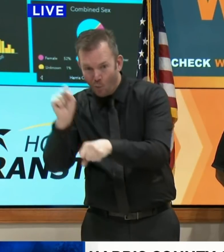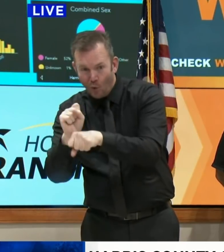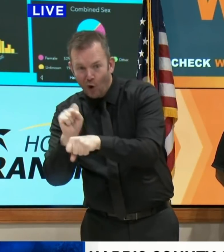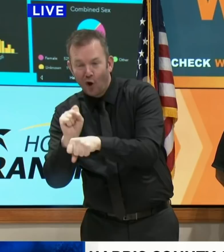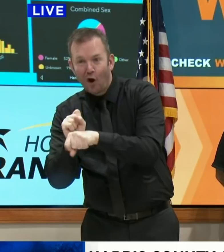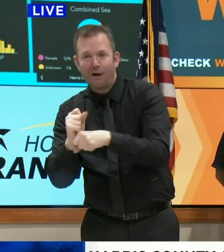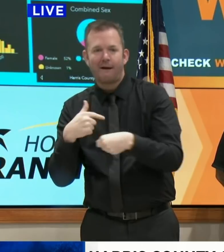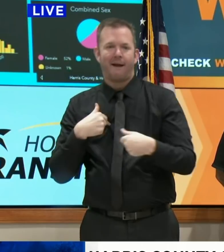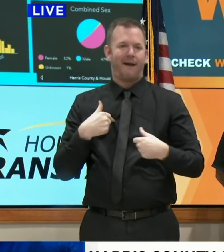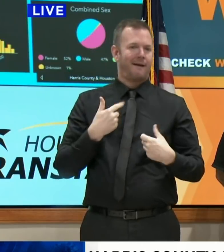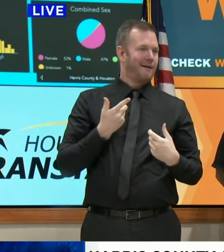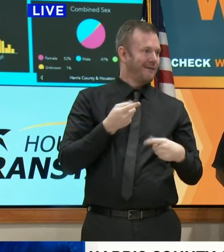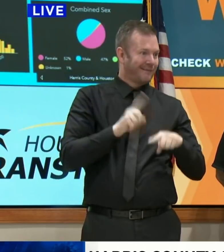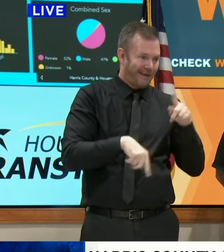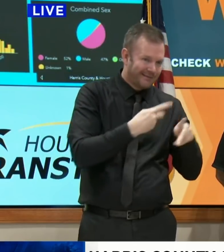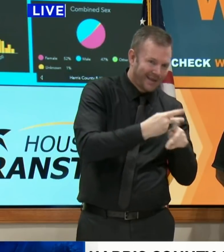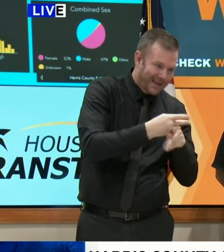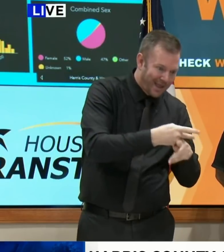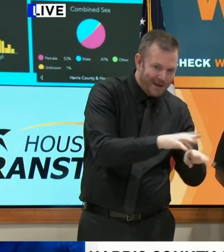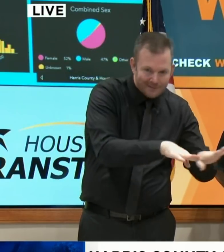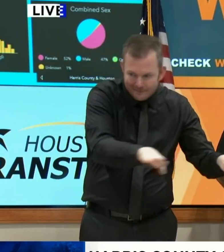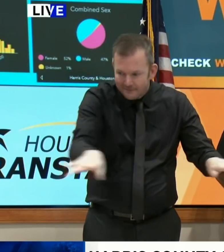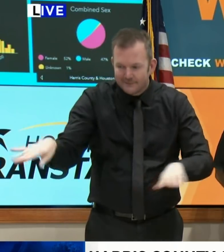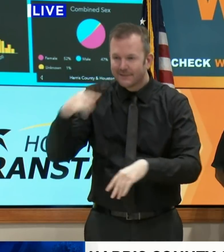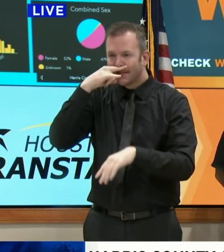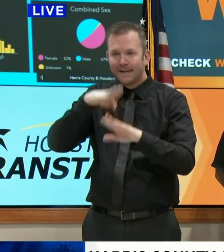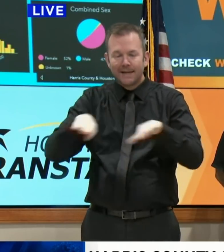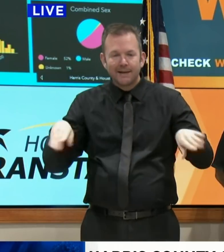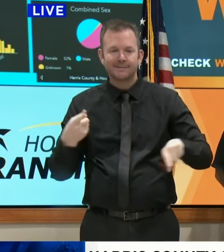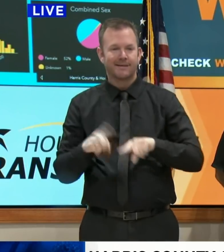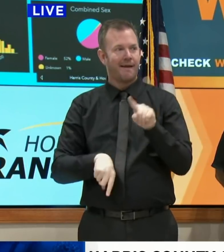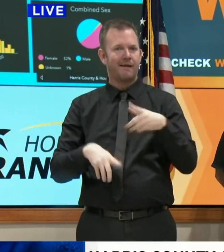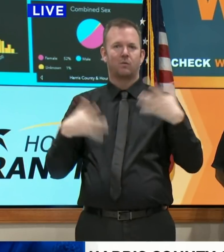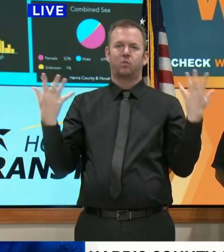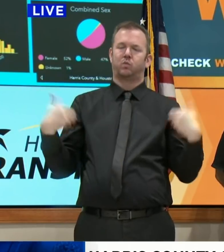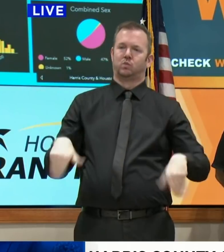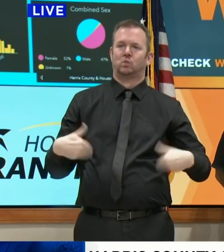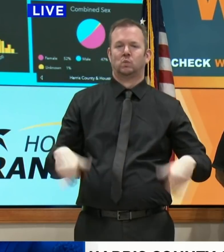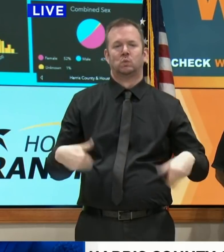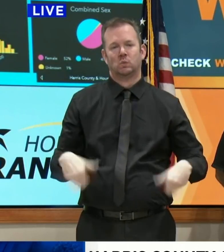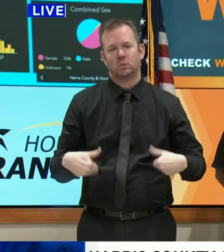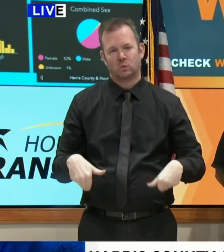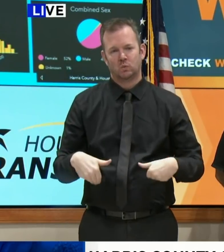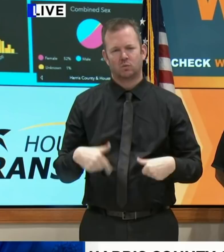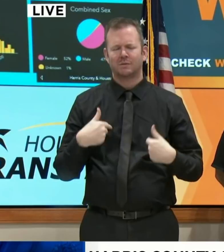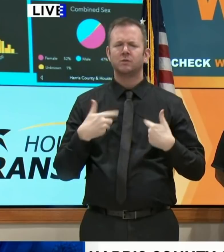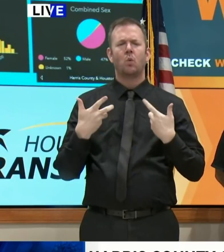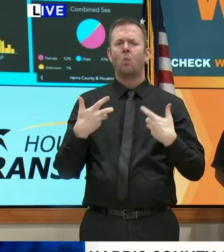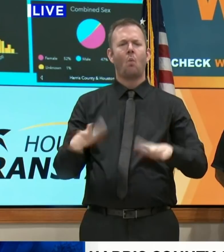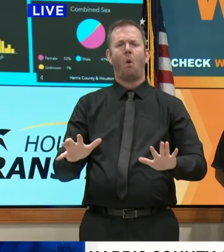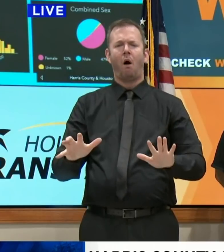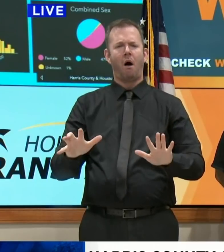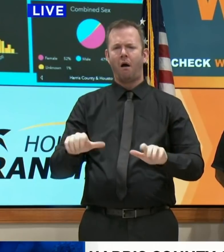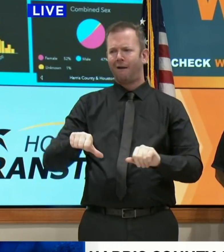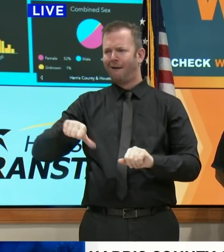access test site because of the lack of transportation. lack of transportation. We’ve got workers who can’t We’ve got workers who can’t work and we had to step up work and we had to step up there and make child care more there and make child care more available because they were